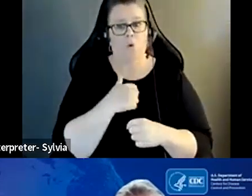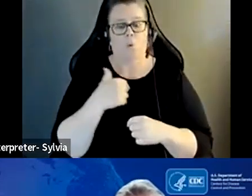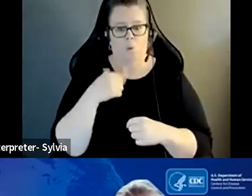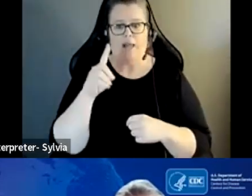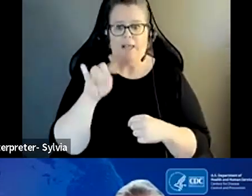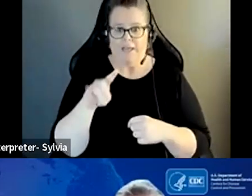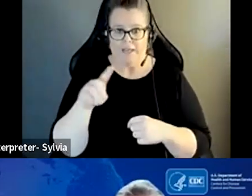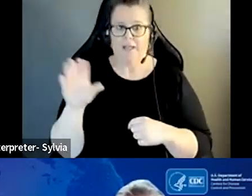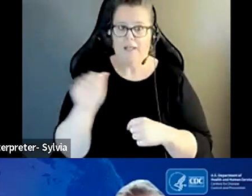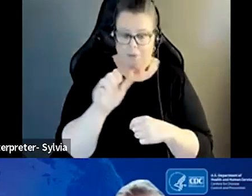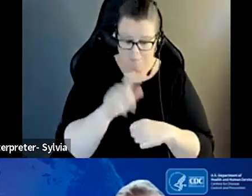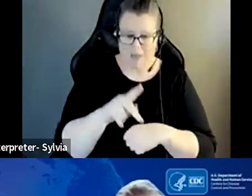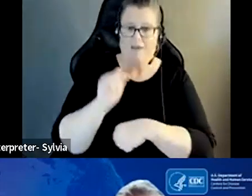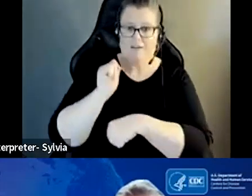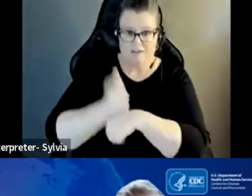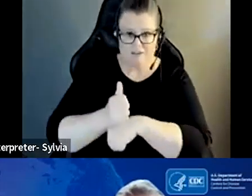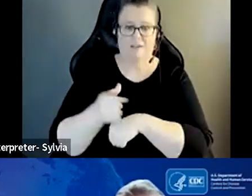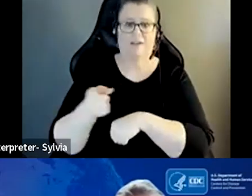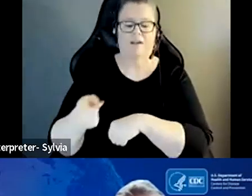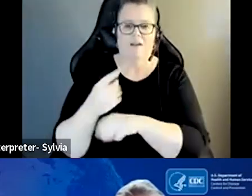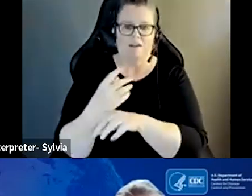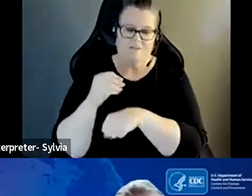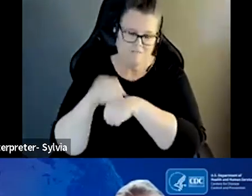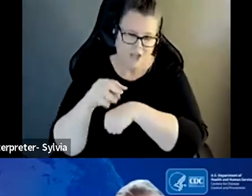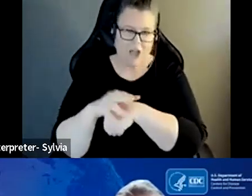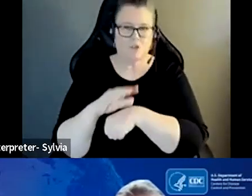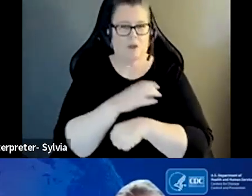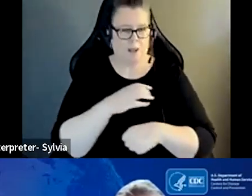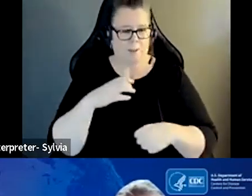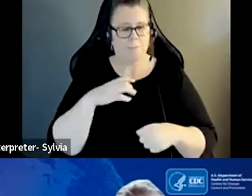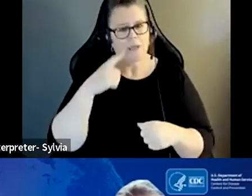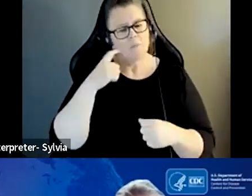to recognize how important it is to advice like a group